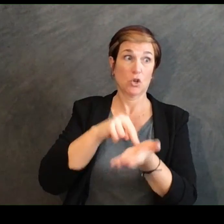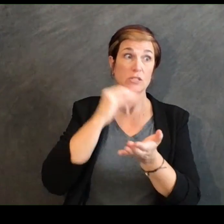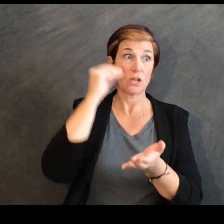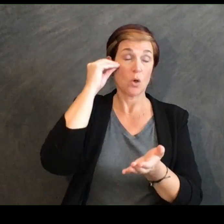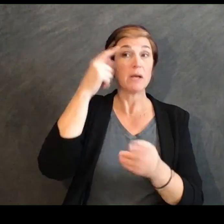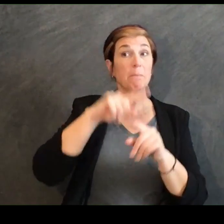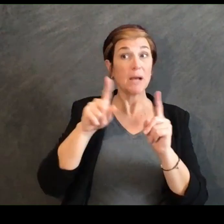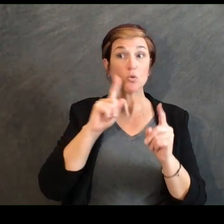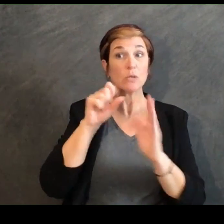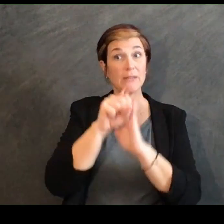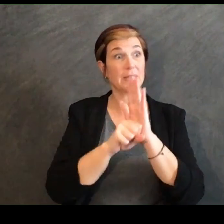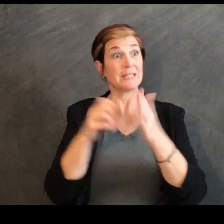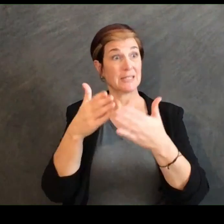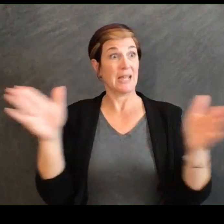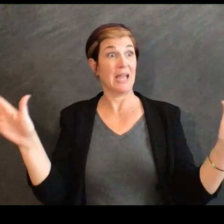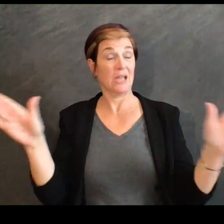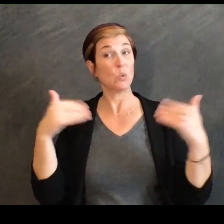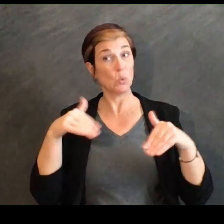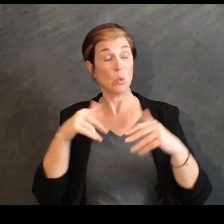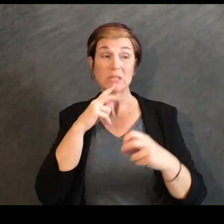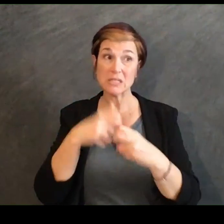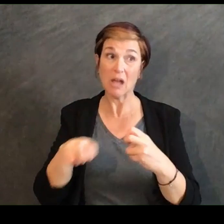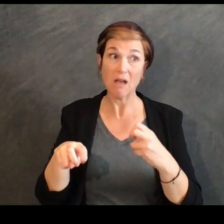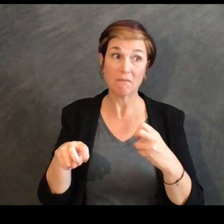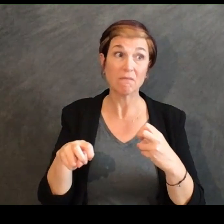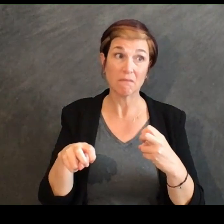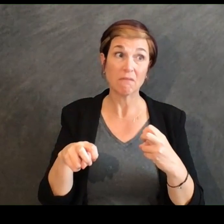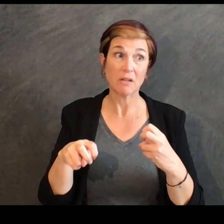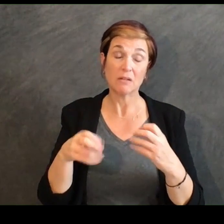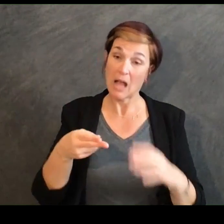tough it's been a big percentage of when you talk about the 40 deaths that's been